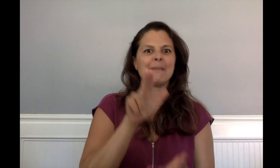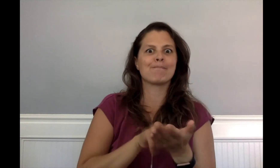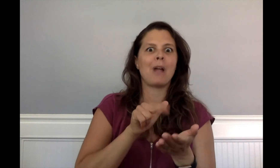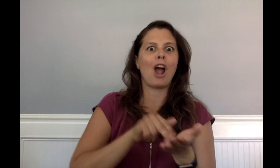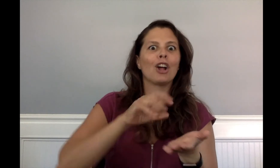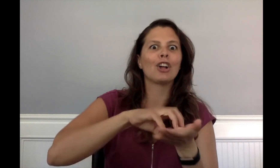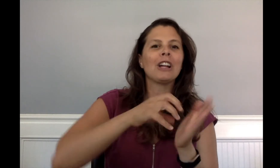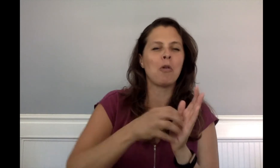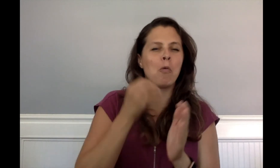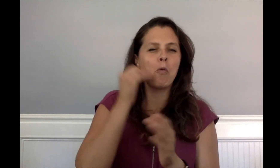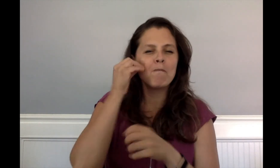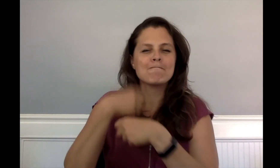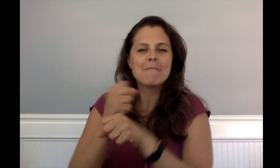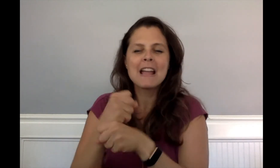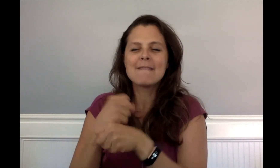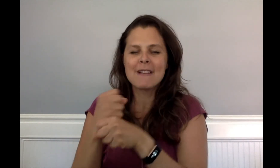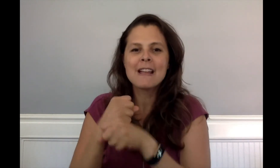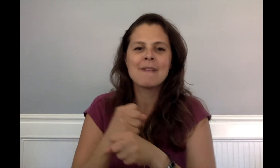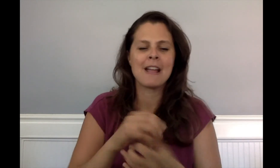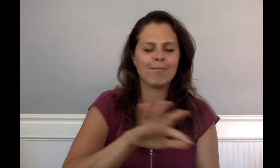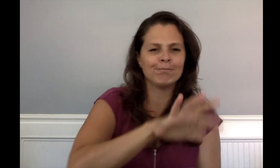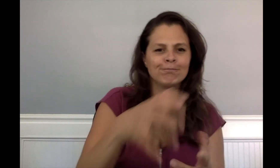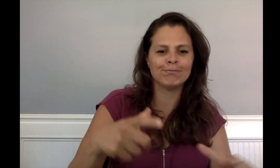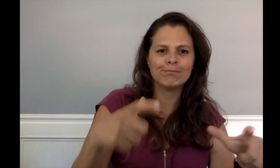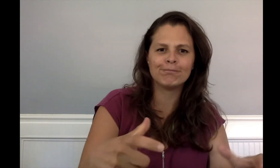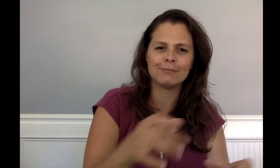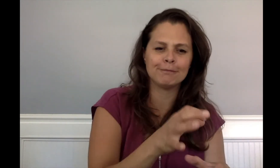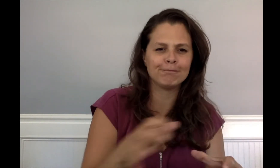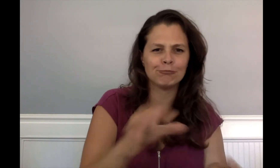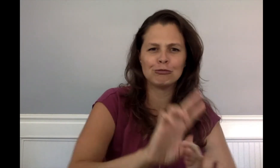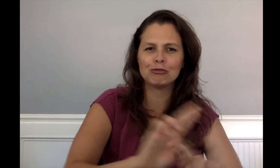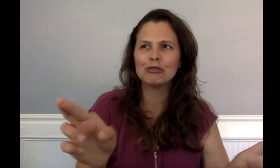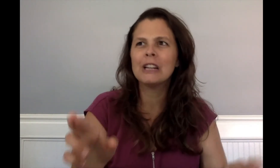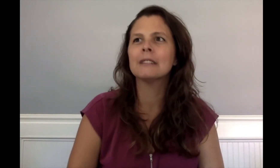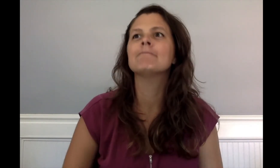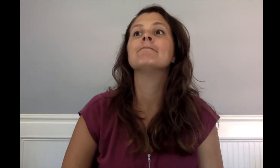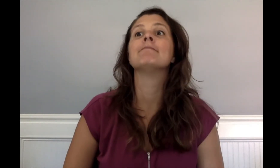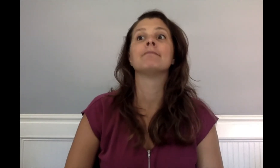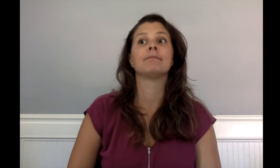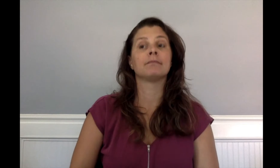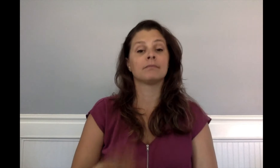and placed homemade peanut butter cookies on a plate.